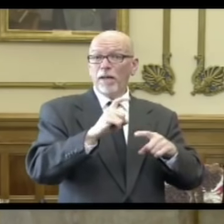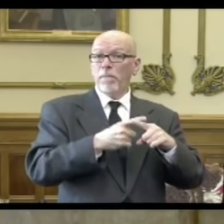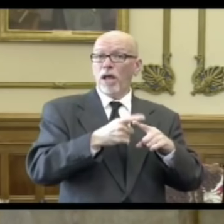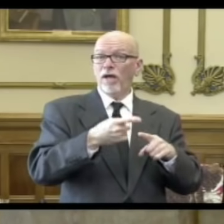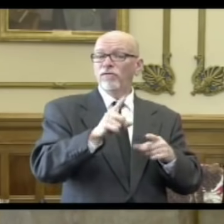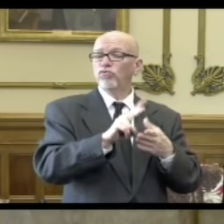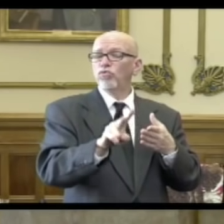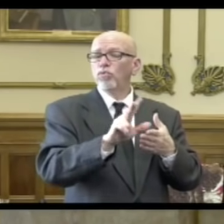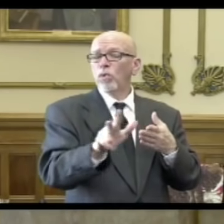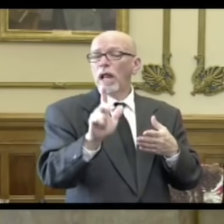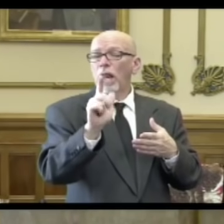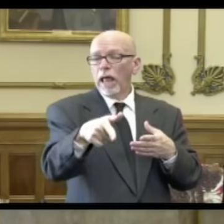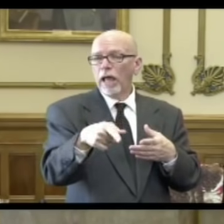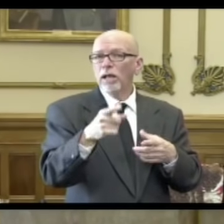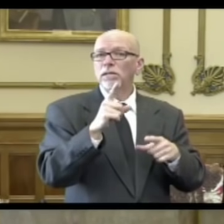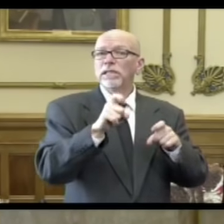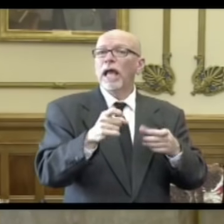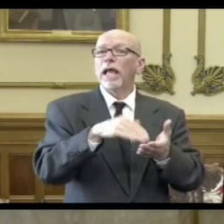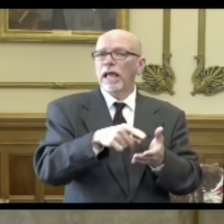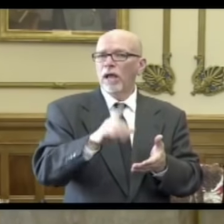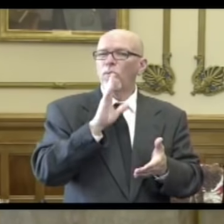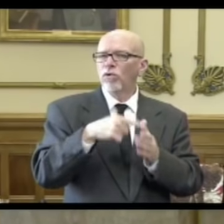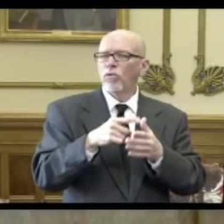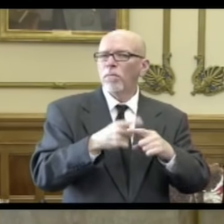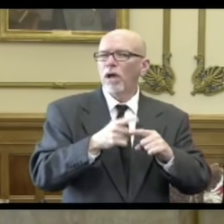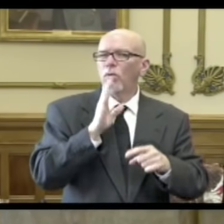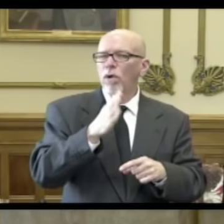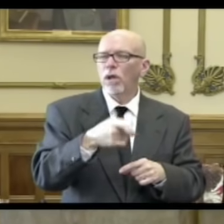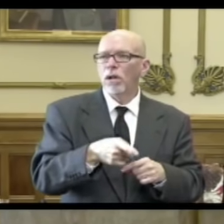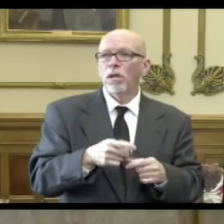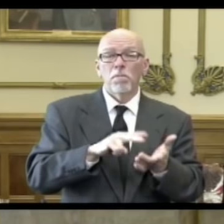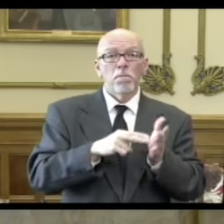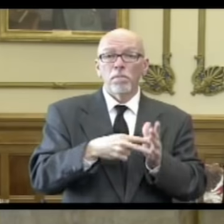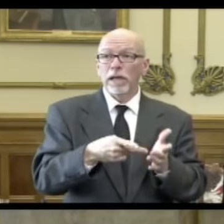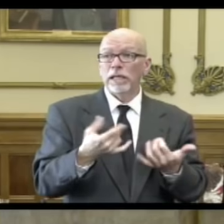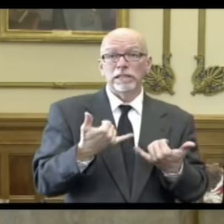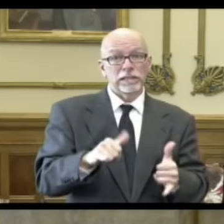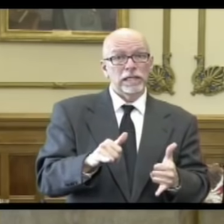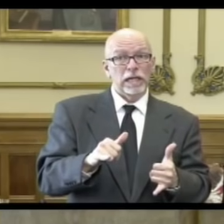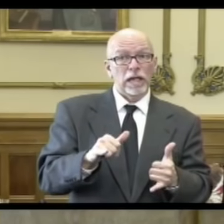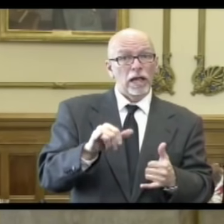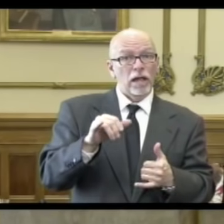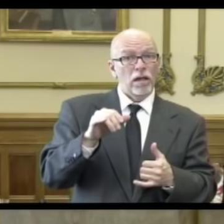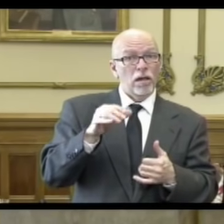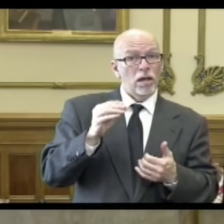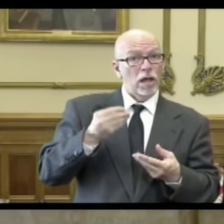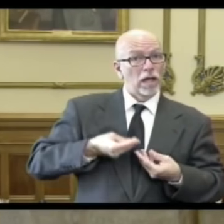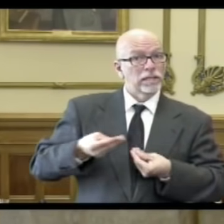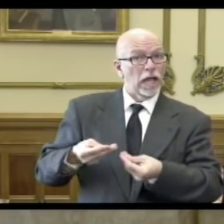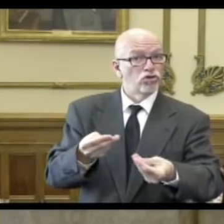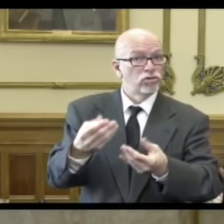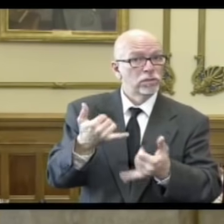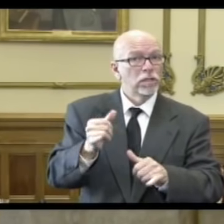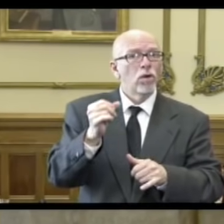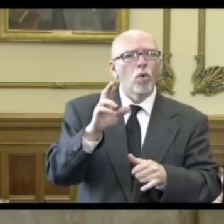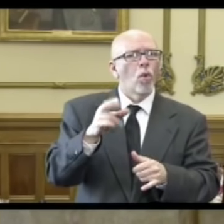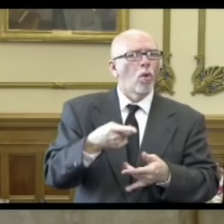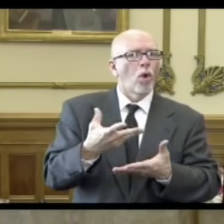BASIS. SO WE DO KNOW THAT WHEN WE TEST PEOPLE 2 EVEN 3 WEEKS AFTER THEY TESTED POSITIVE. THEY COULD TEST POSITIVE